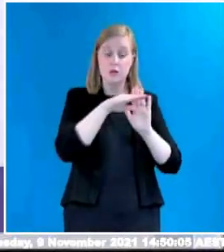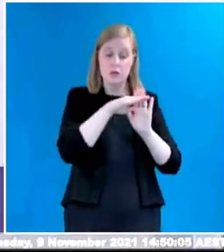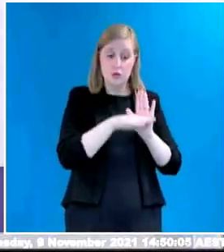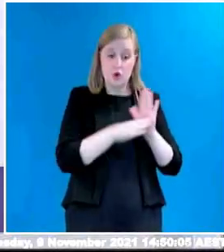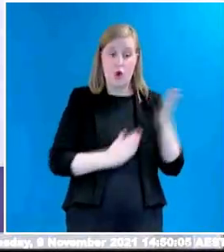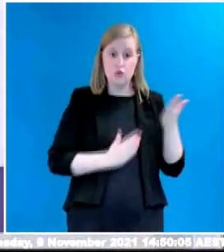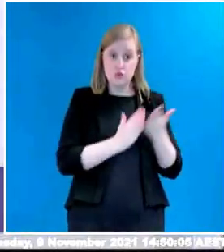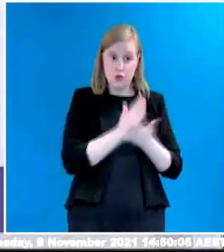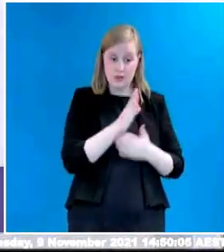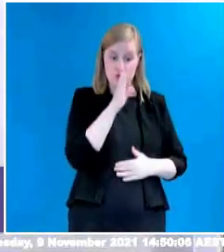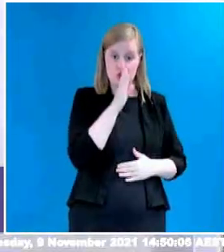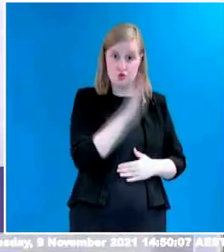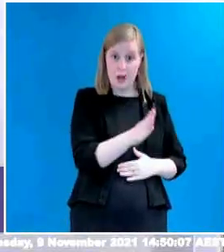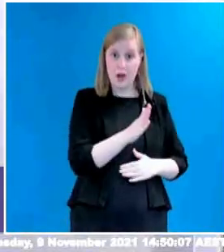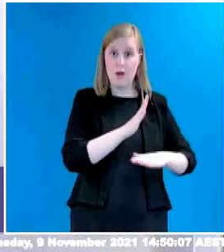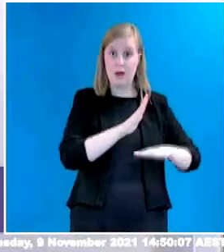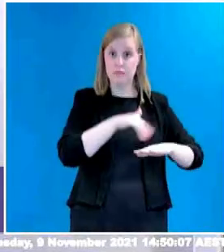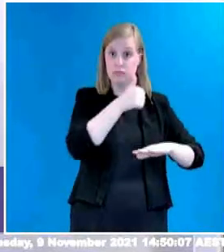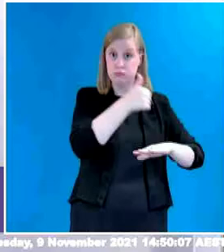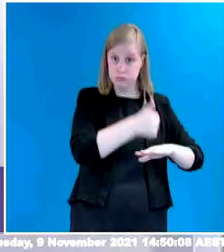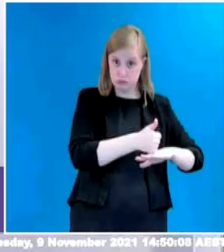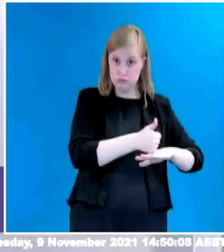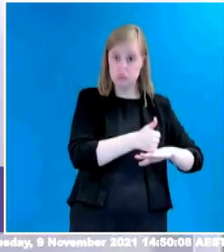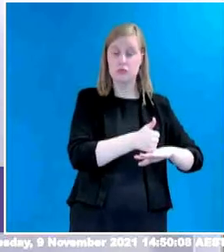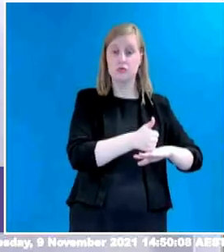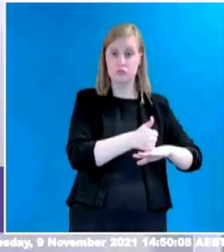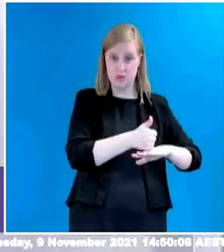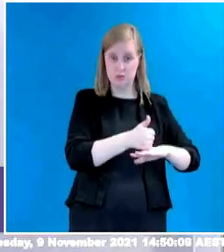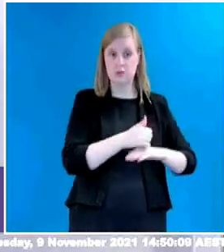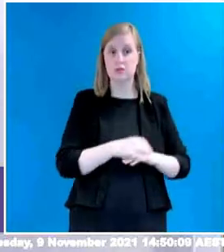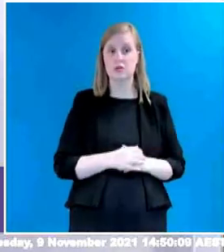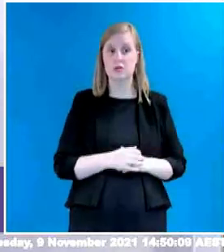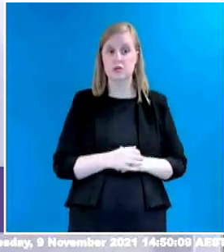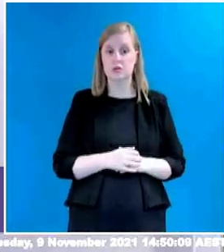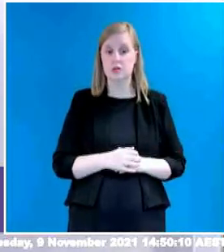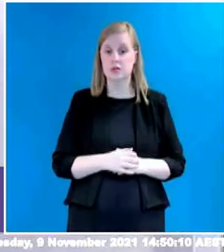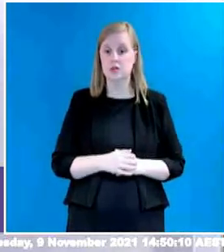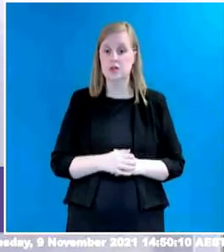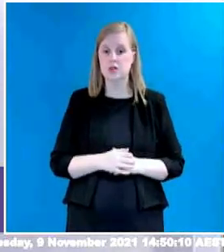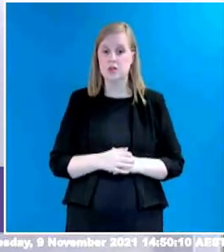that is a concept we see in the economic, social and cultural rights